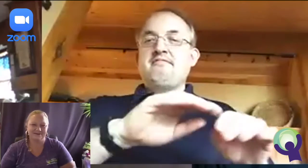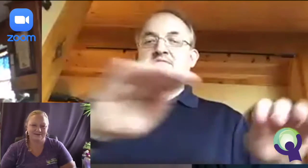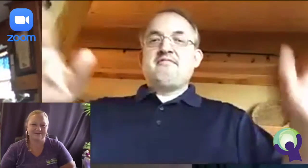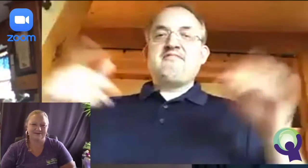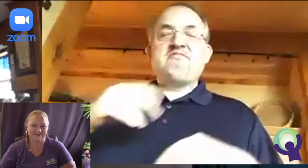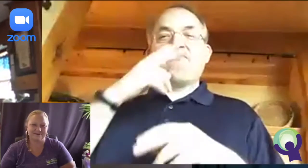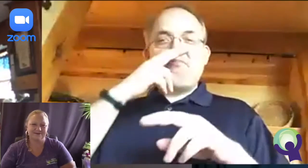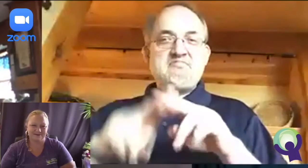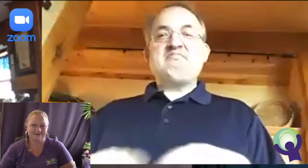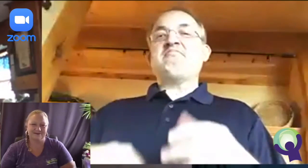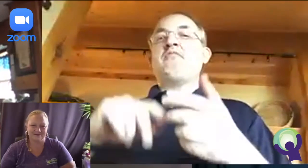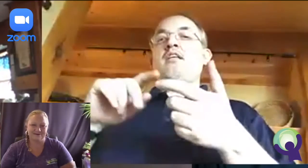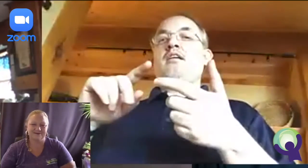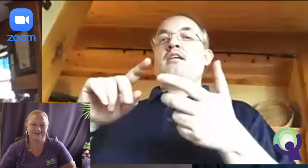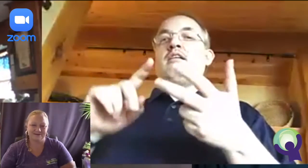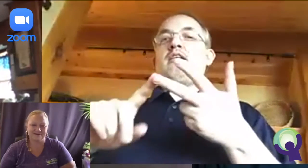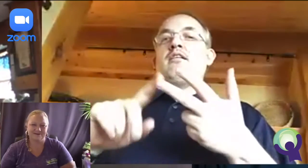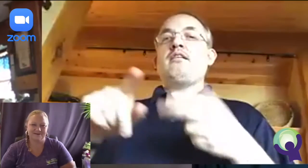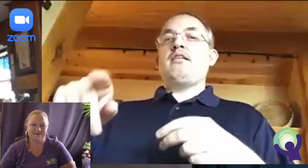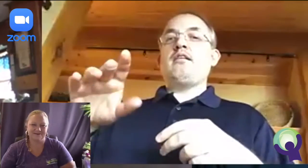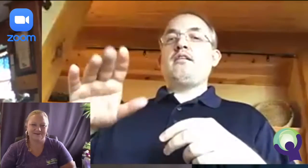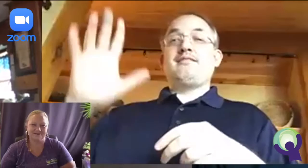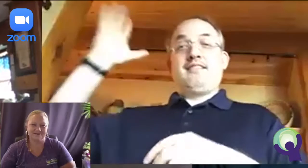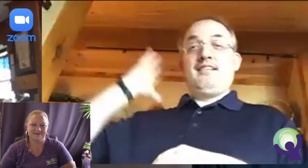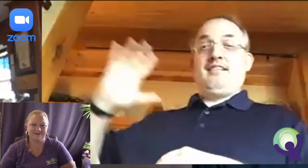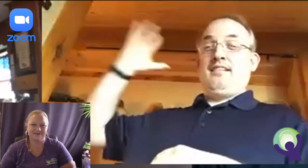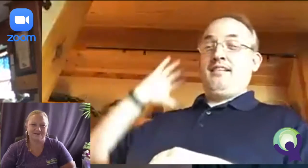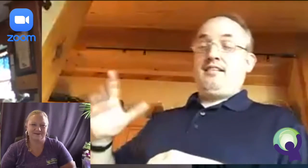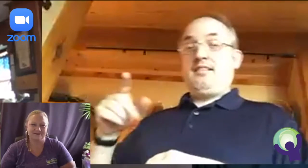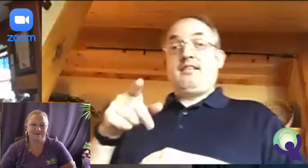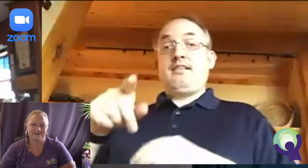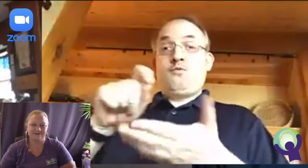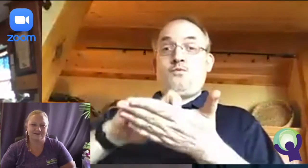ones, tens, fives, etc., sorting all that. That was fun. Another part of that job